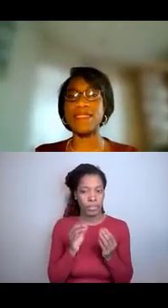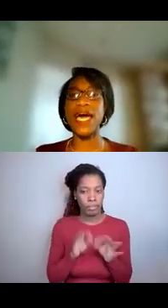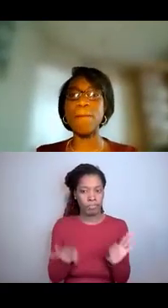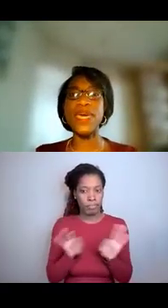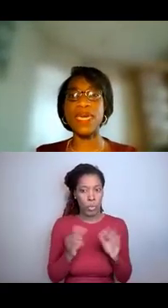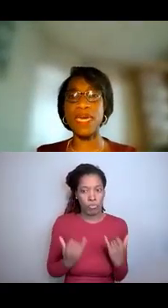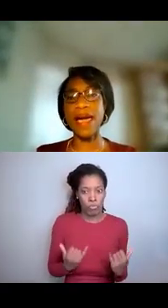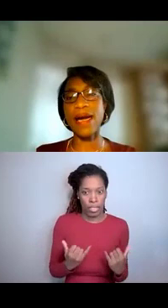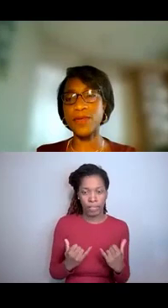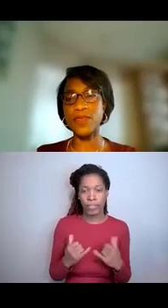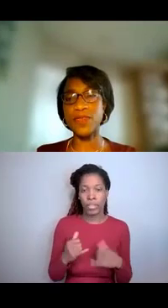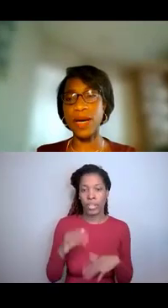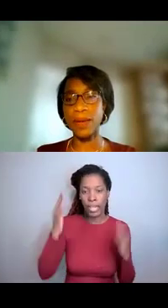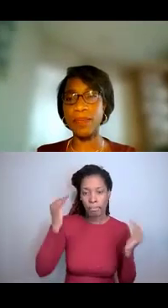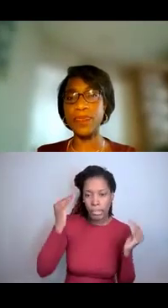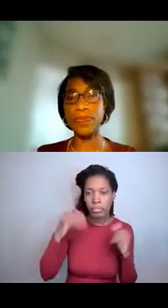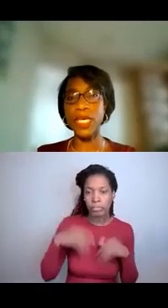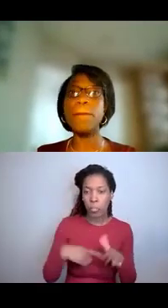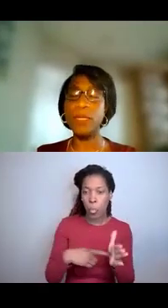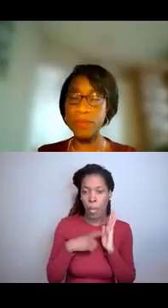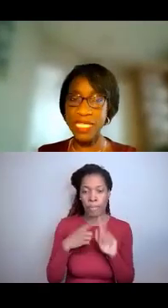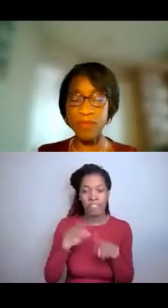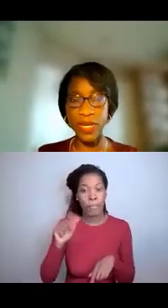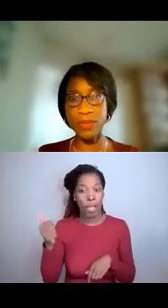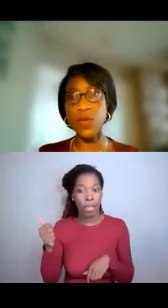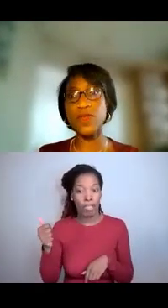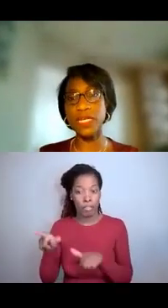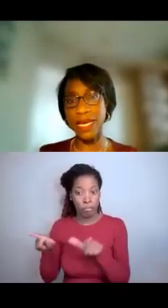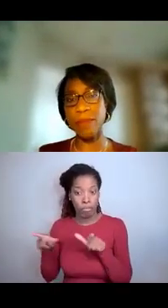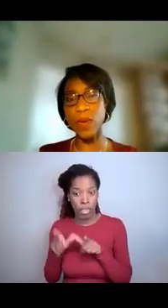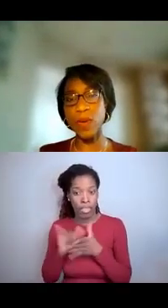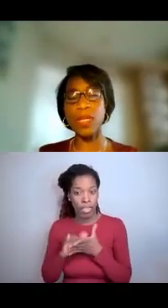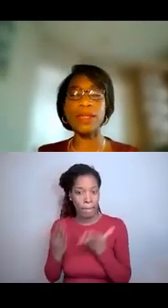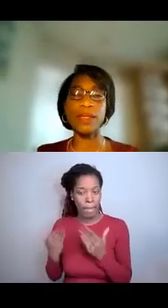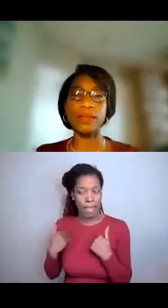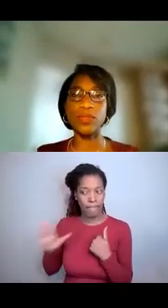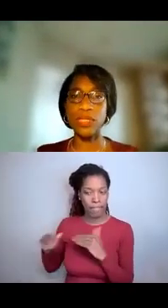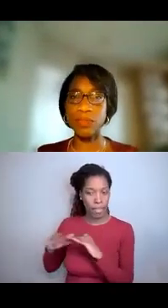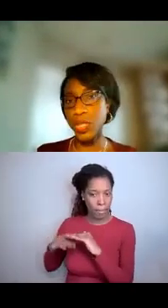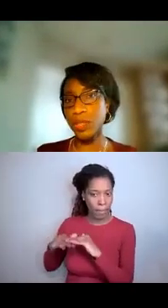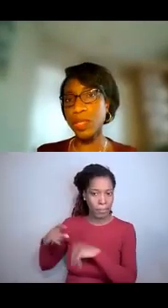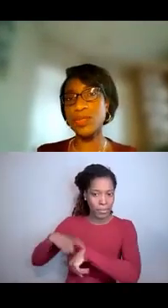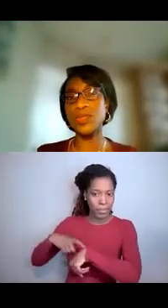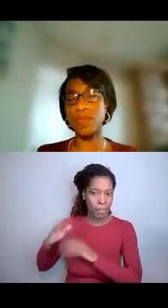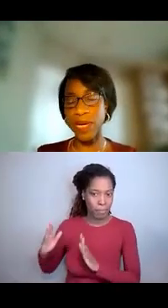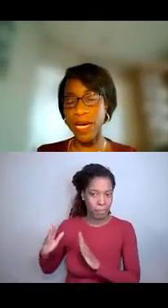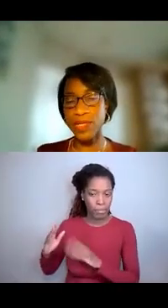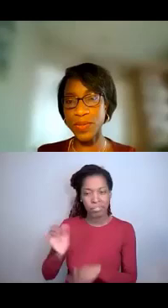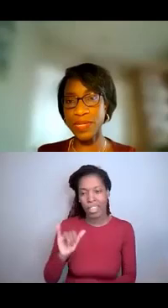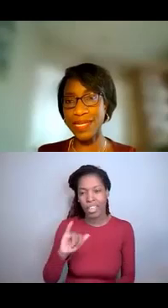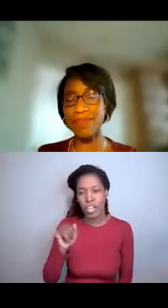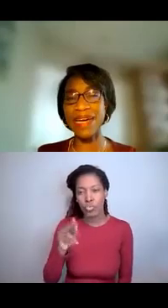that may have a minimum time frame. So for example, some journals or repositories